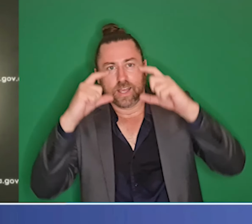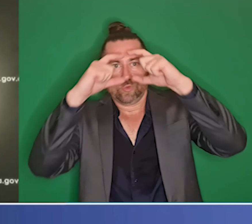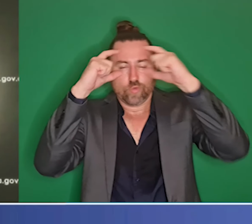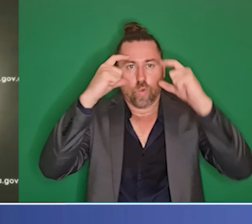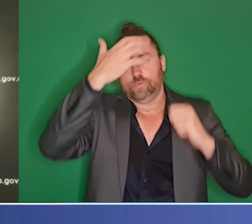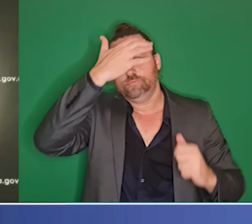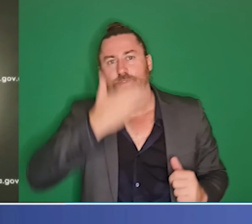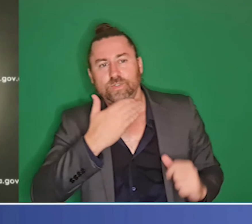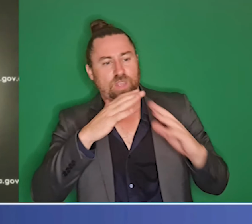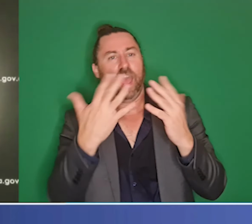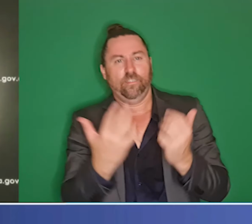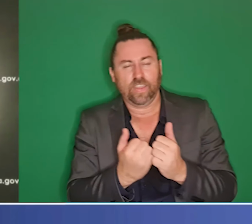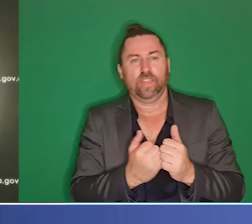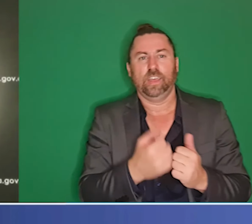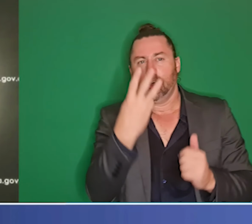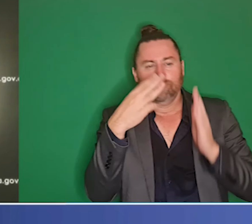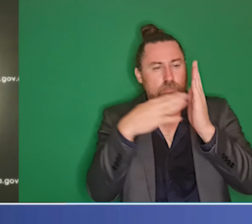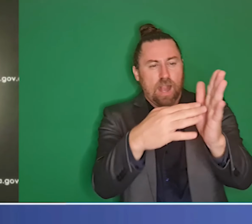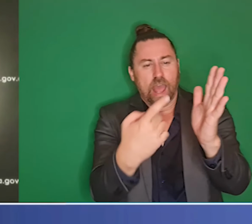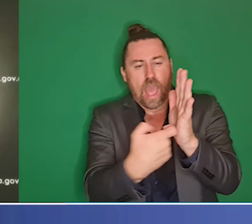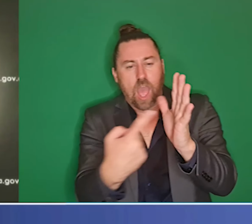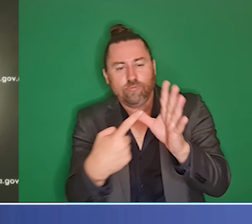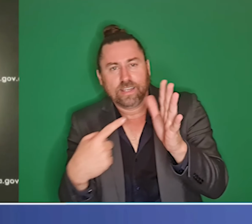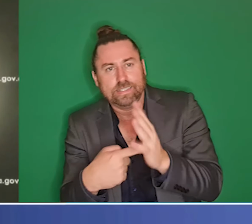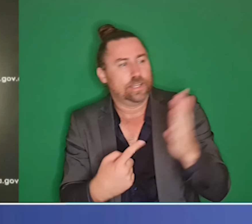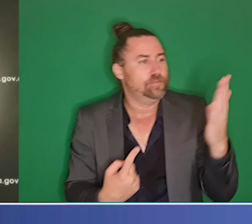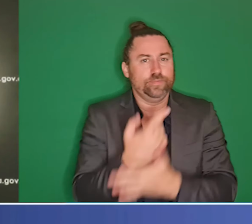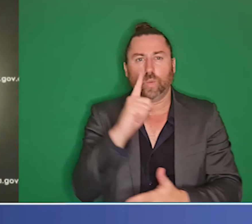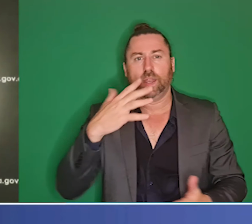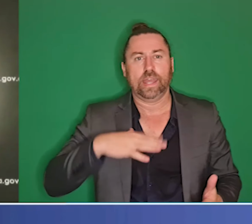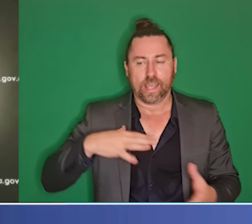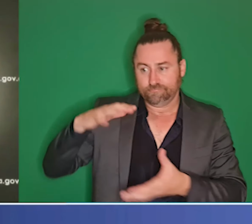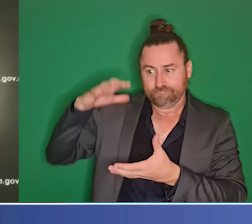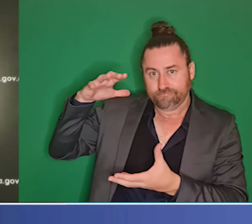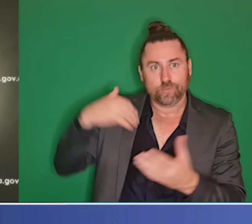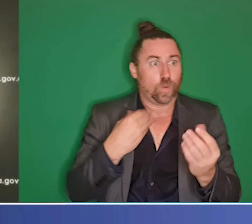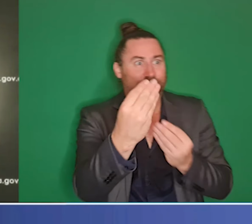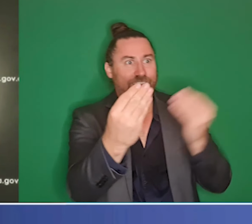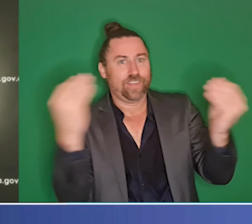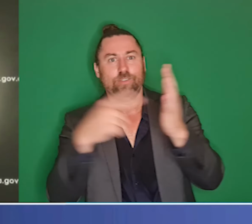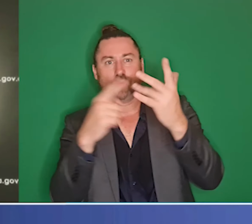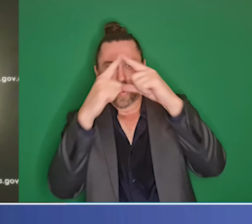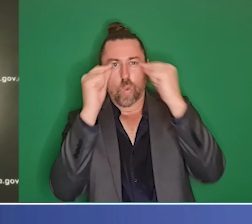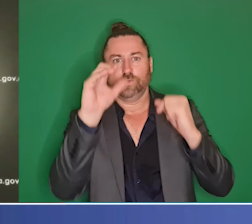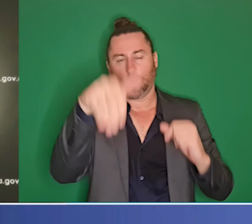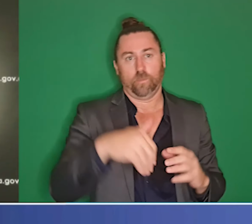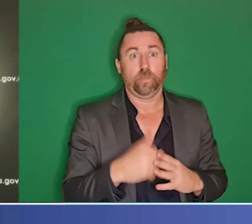including the three million rapid antigen tests being made available. And already, just since the first of January,